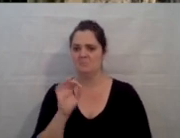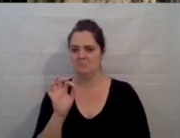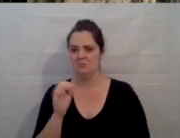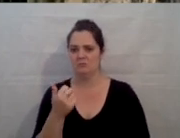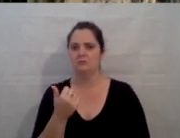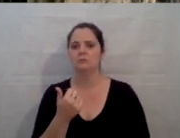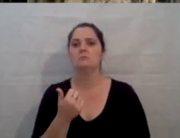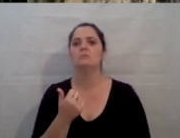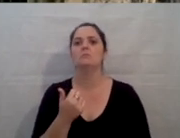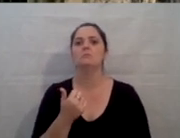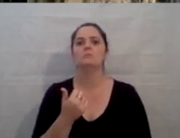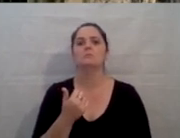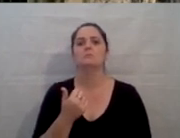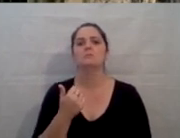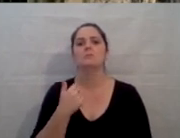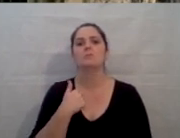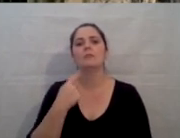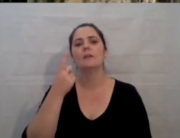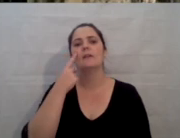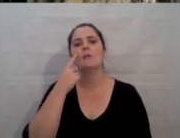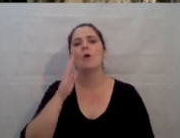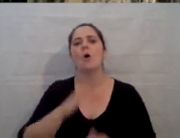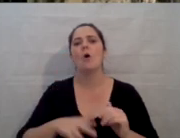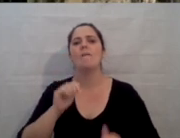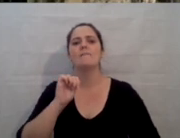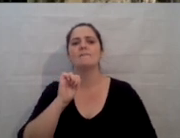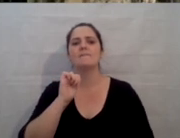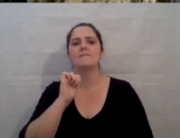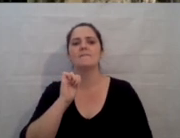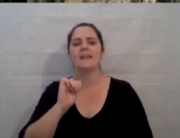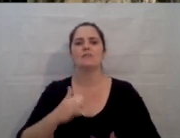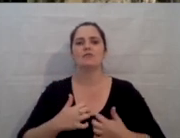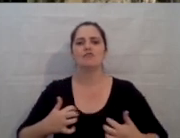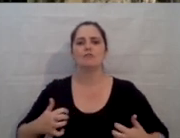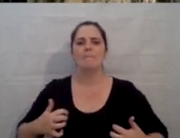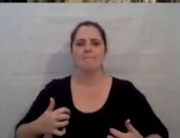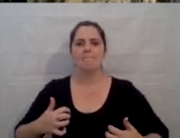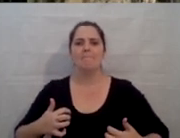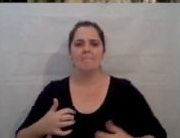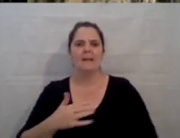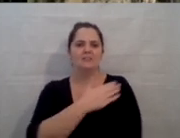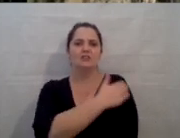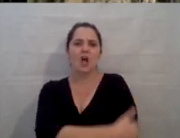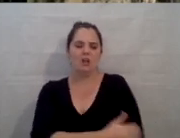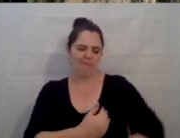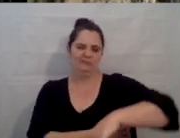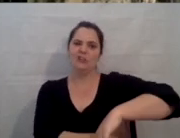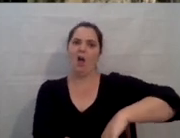I'm going to check the angle of his thorax, so the angle coming down his rib cage here and going that way and it should be